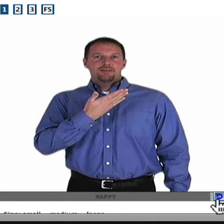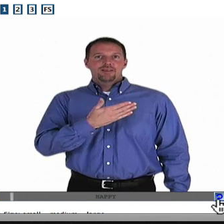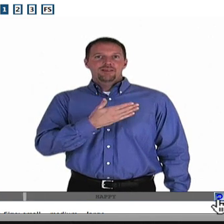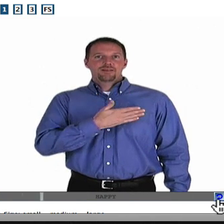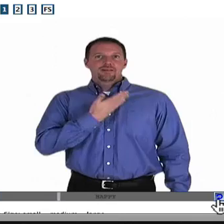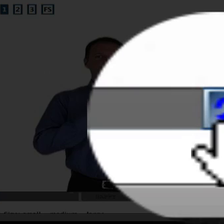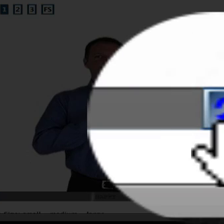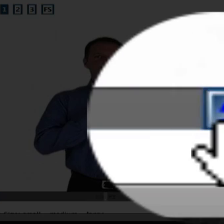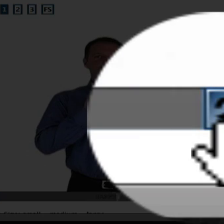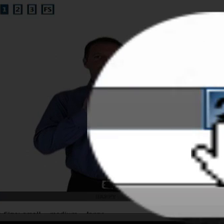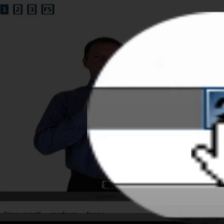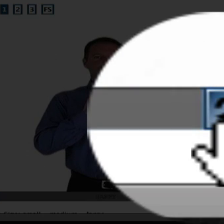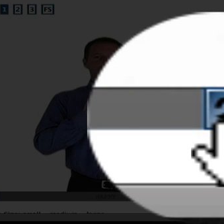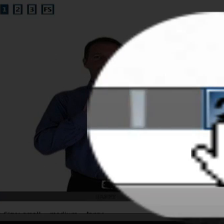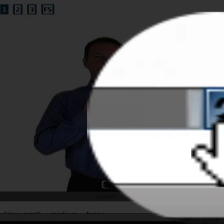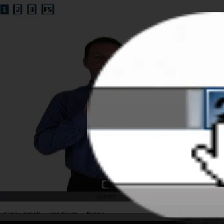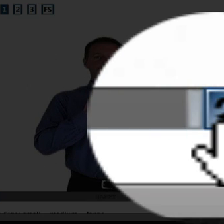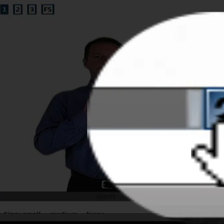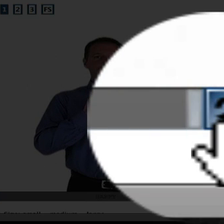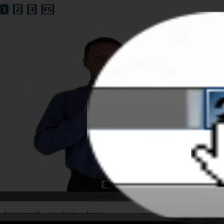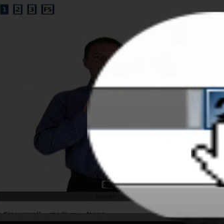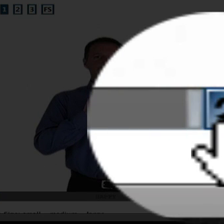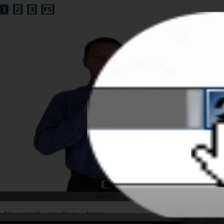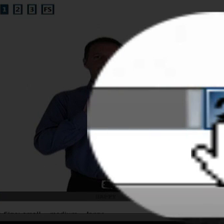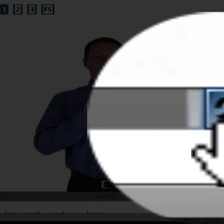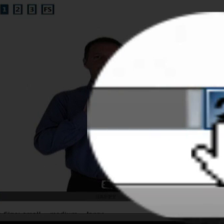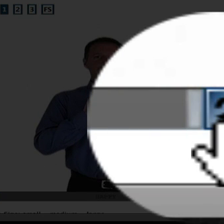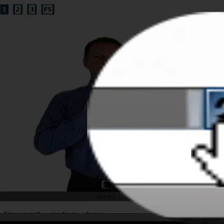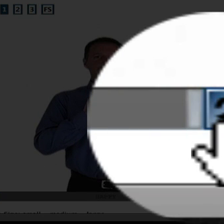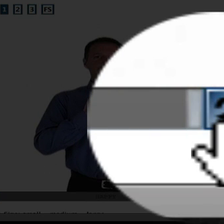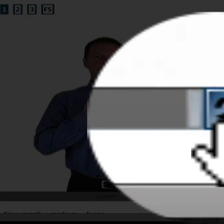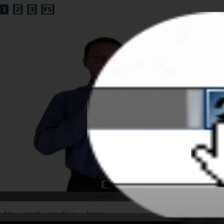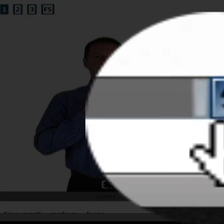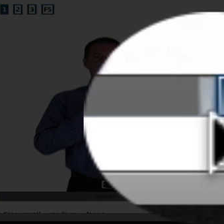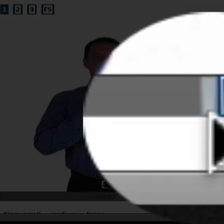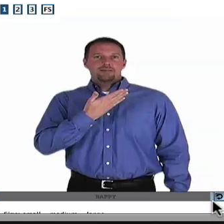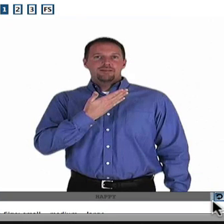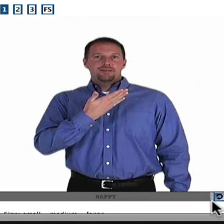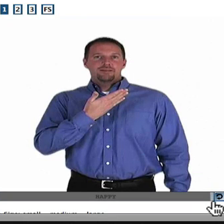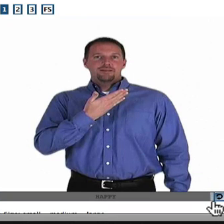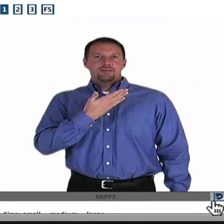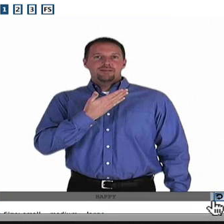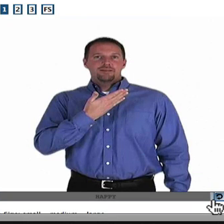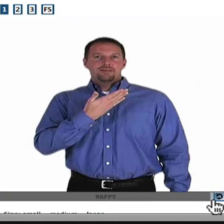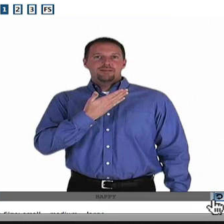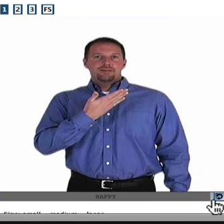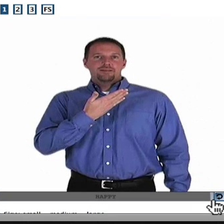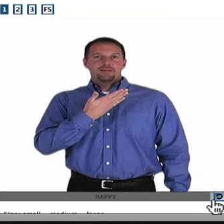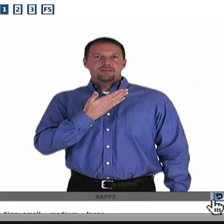If I press LOOP again, now looping is turned off so when the playback head gets to the end of the video it stops.